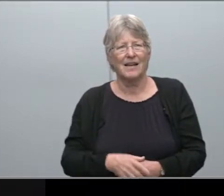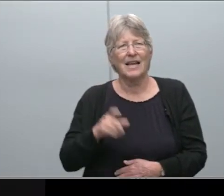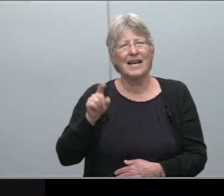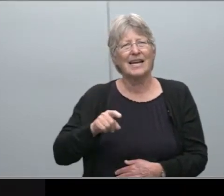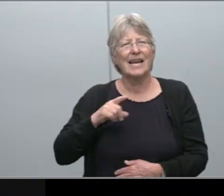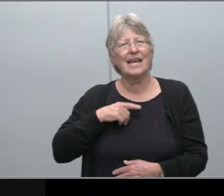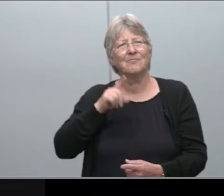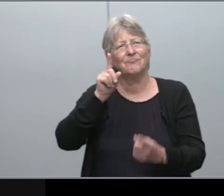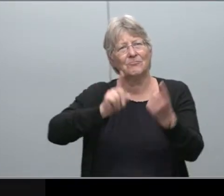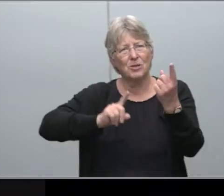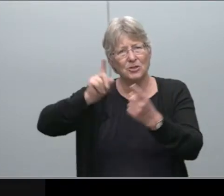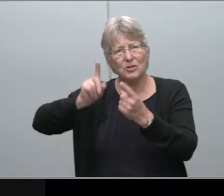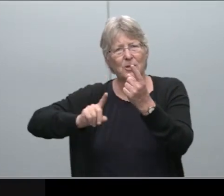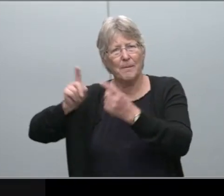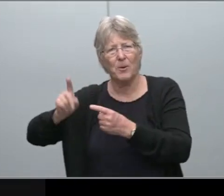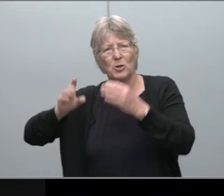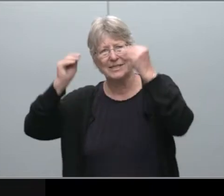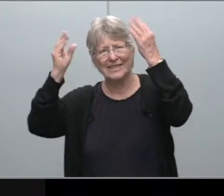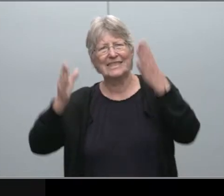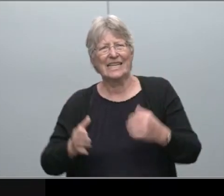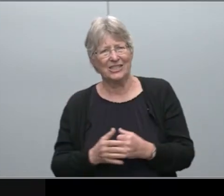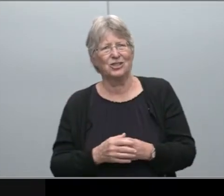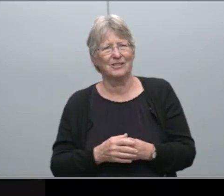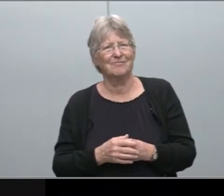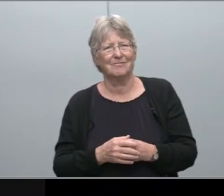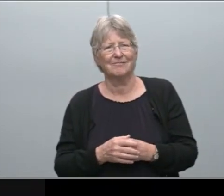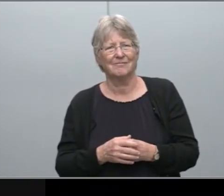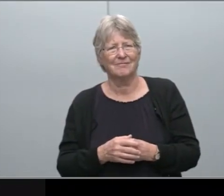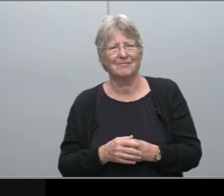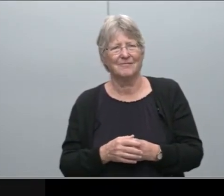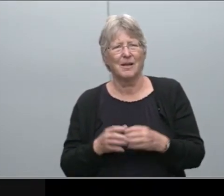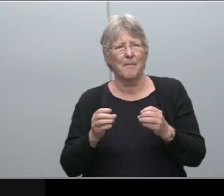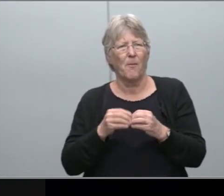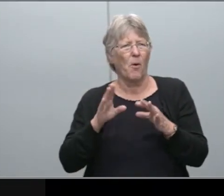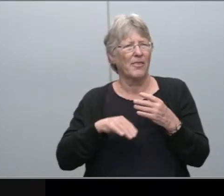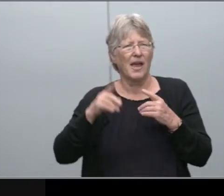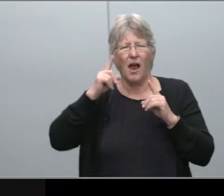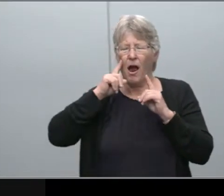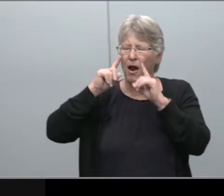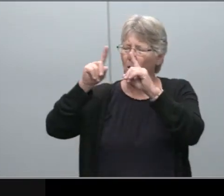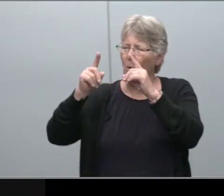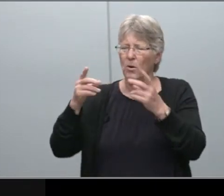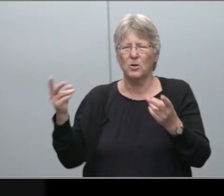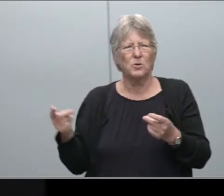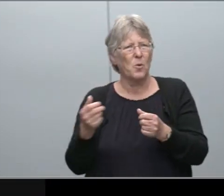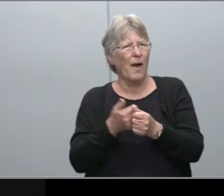but also for expressing your great ideas and what more we can be doing. So thank you so much for that.